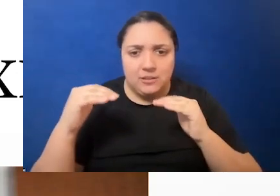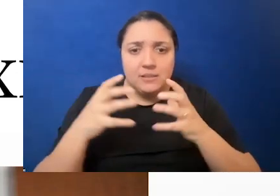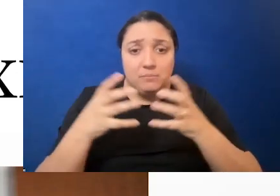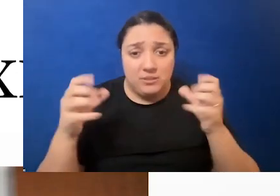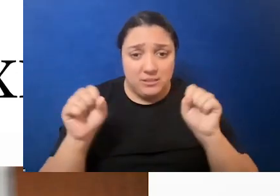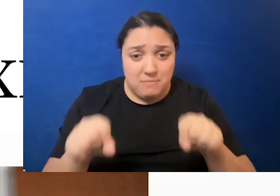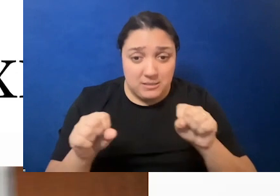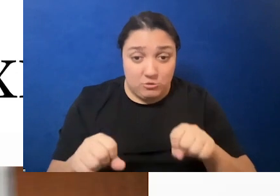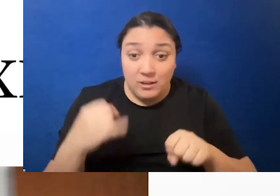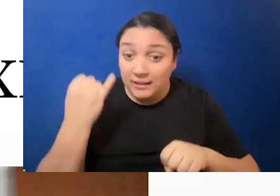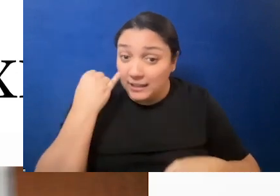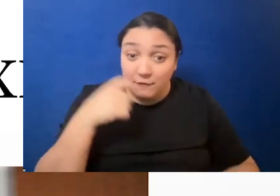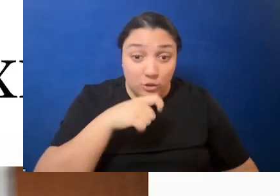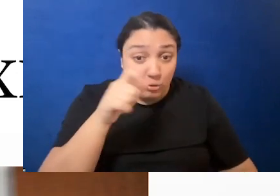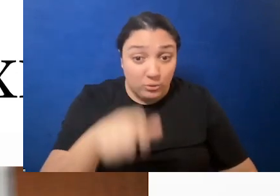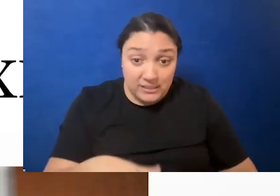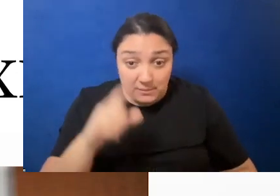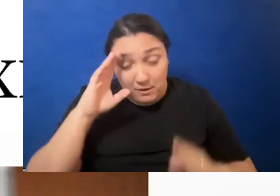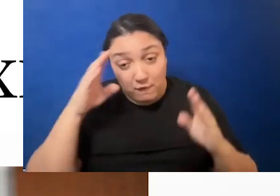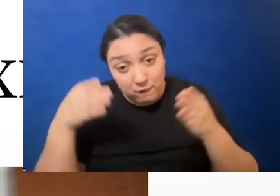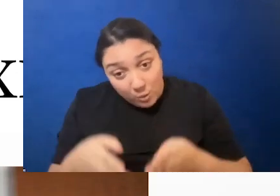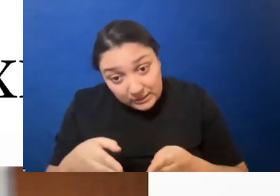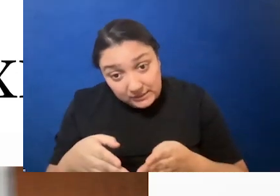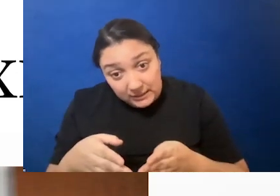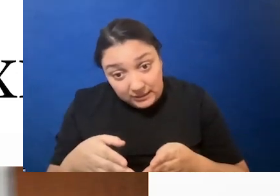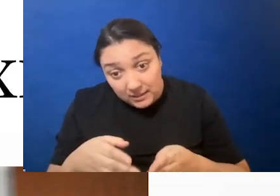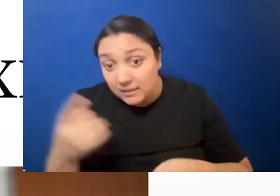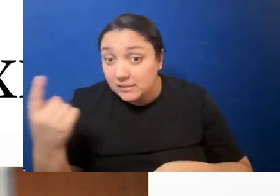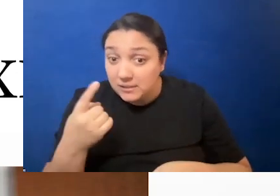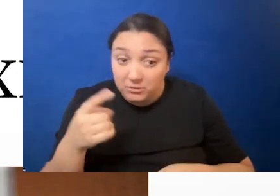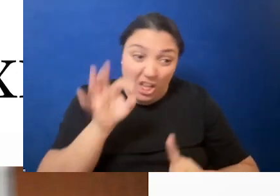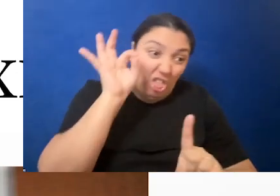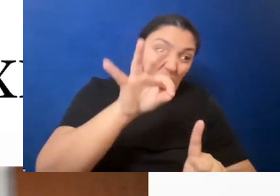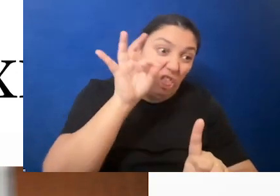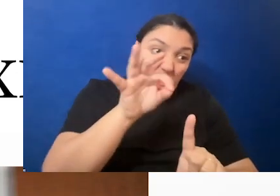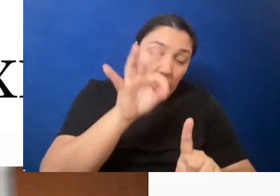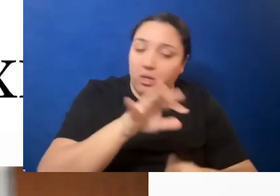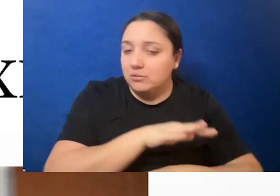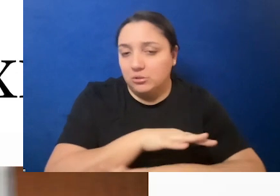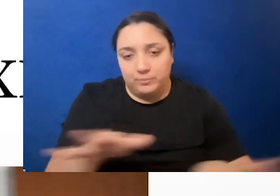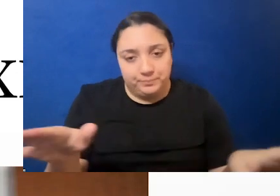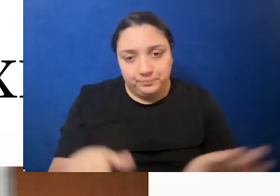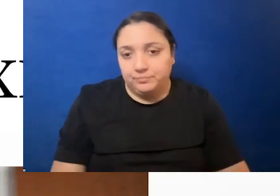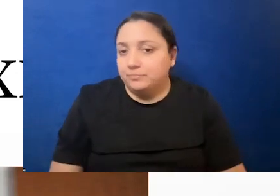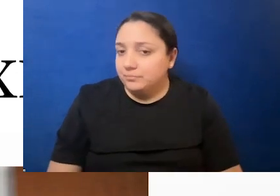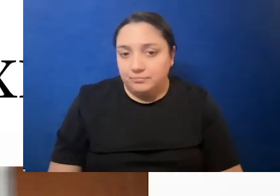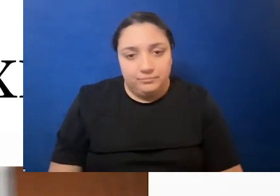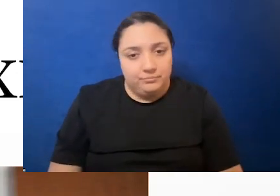IF YOU DON'T NEED TO BE FOCUSING ON SOMETHING AND LECTURING ABOUT IT, DON'T.